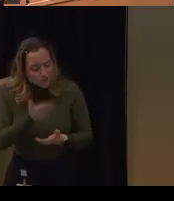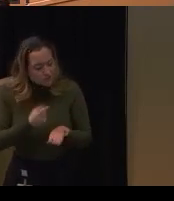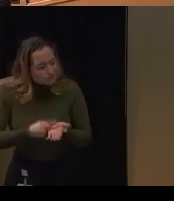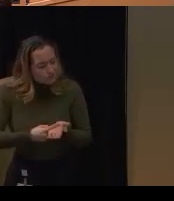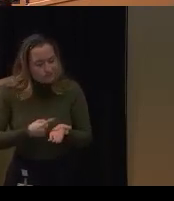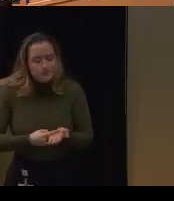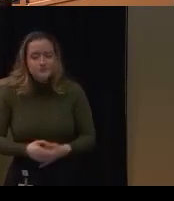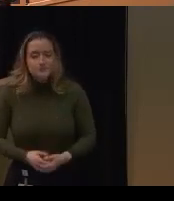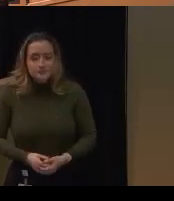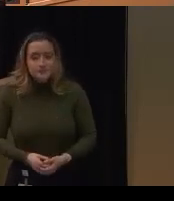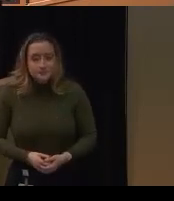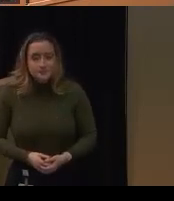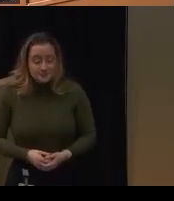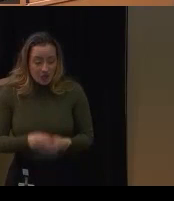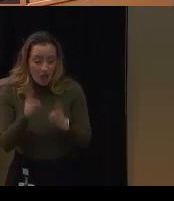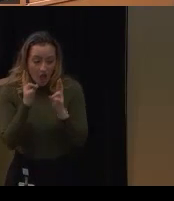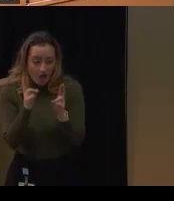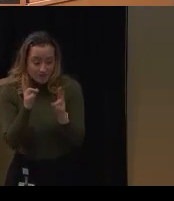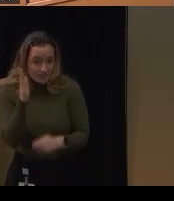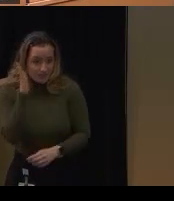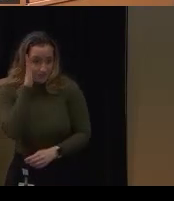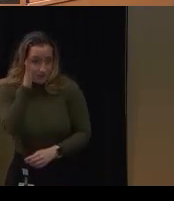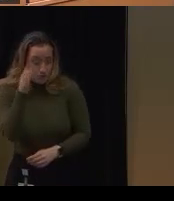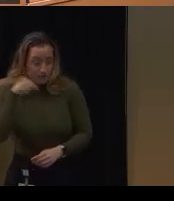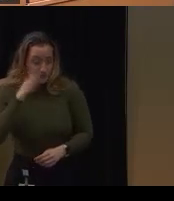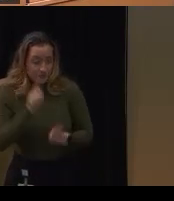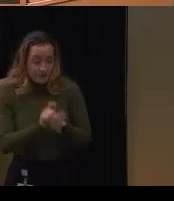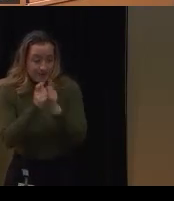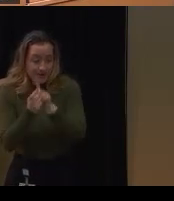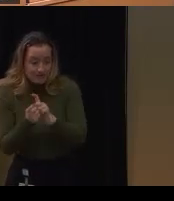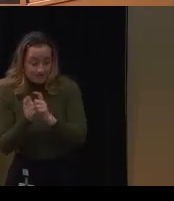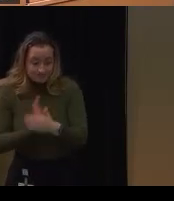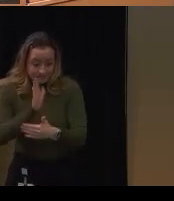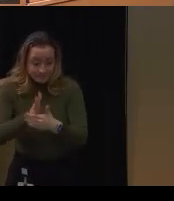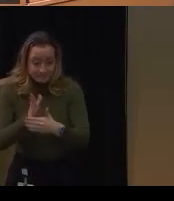and hopefully this will turn into some kind of um intervention that can be done at our